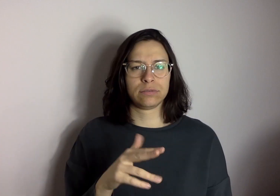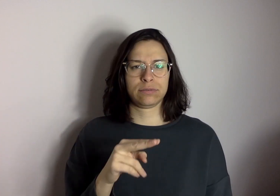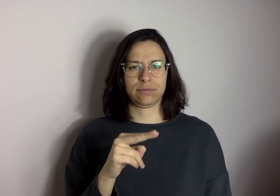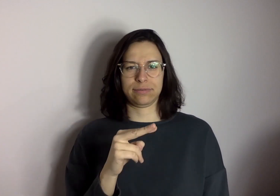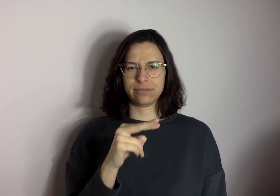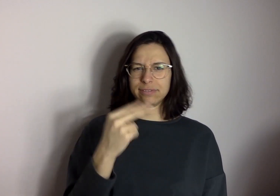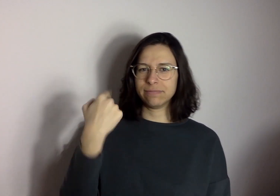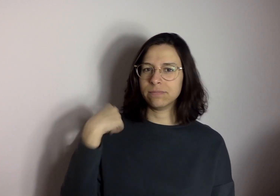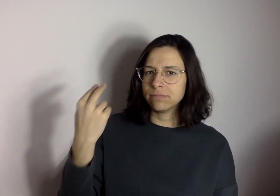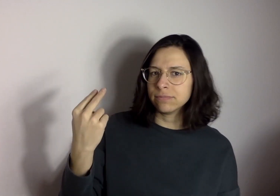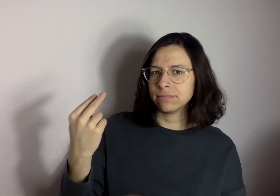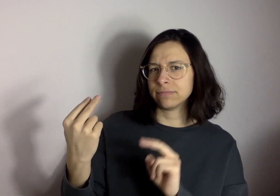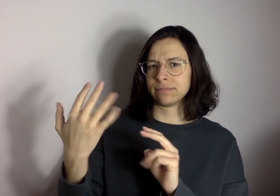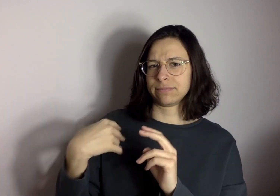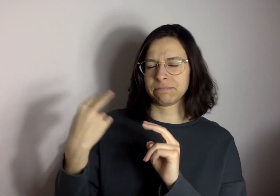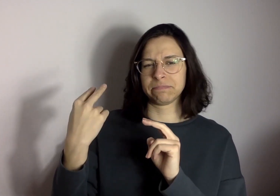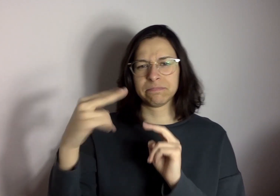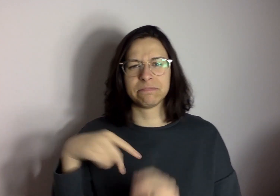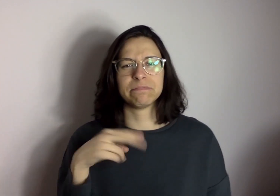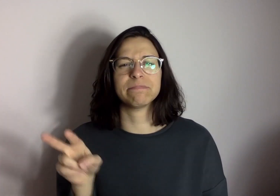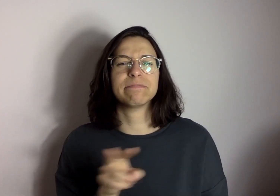and she looked very confused at me…..